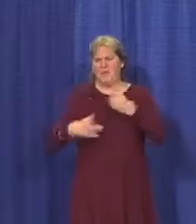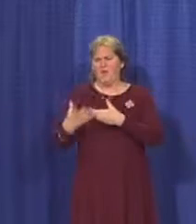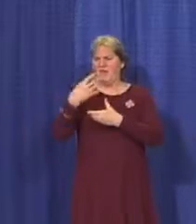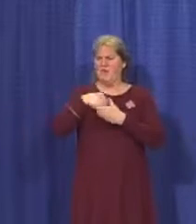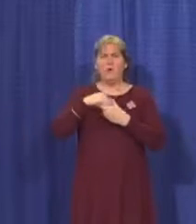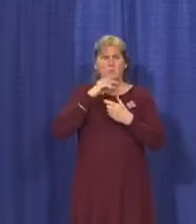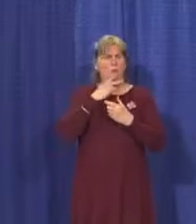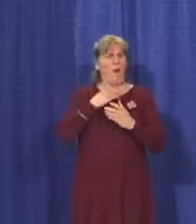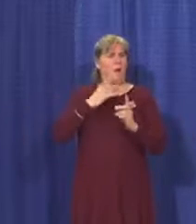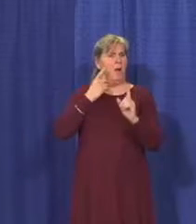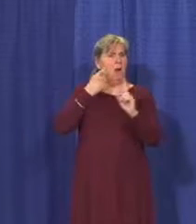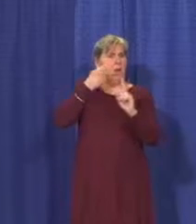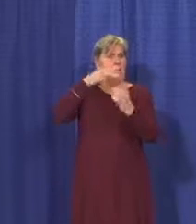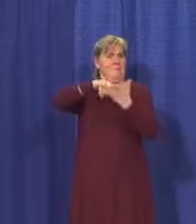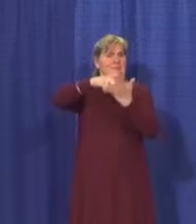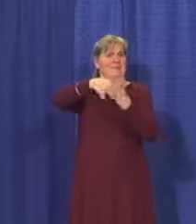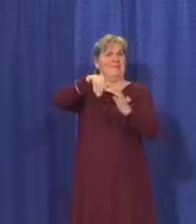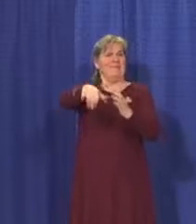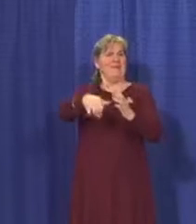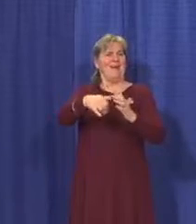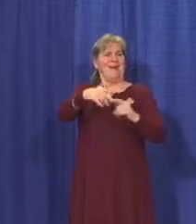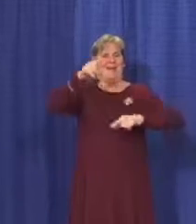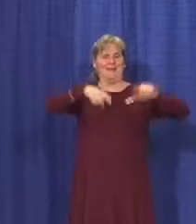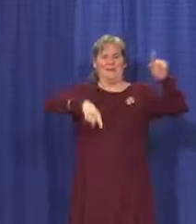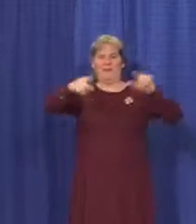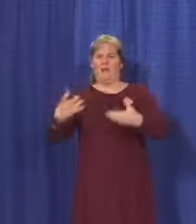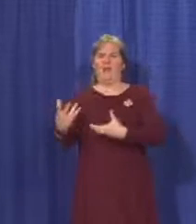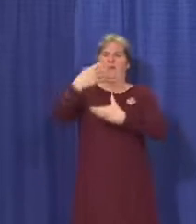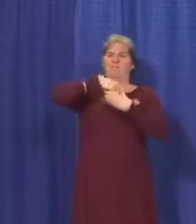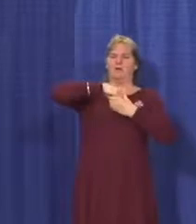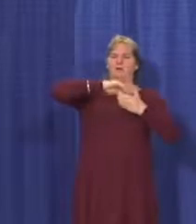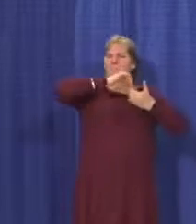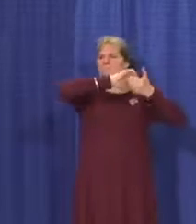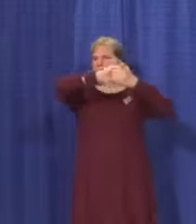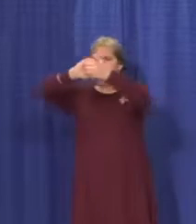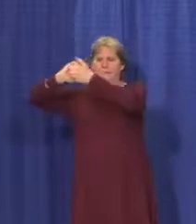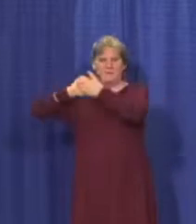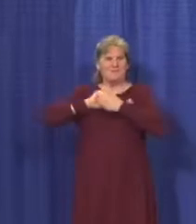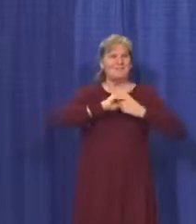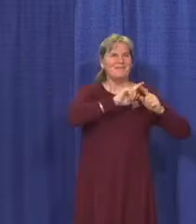it is intended to be that way. It is intended to work and the